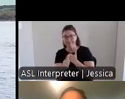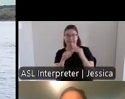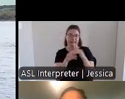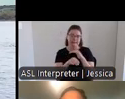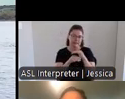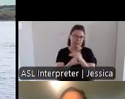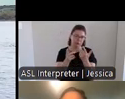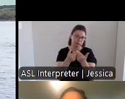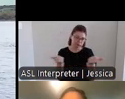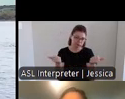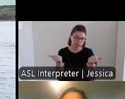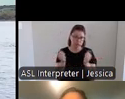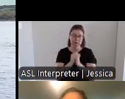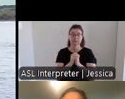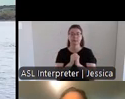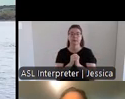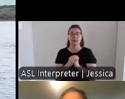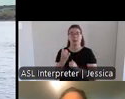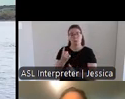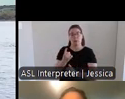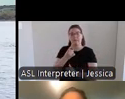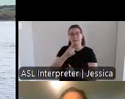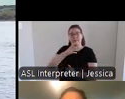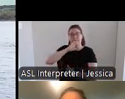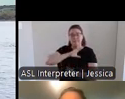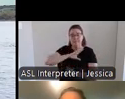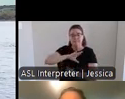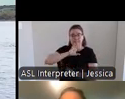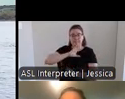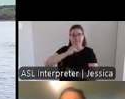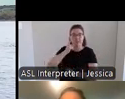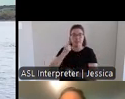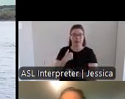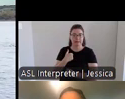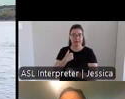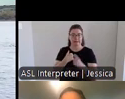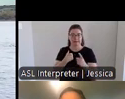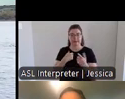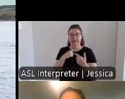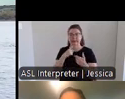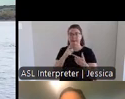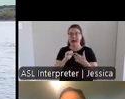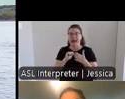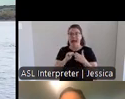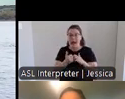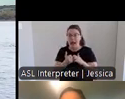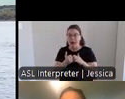But one thing that I always found frustrating about this page is that it doesn't really tell you how to make an accessible book.